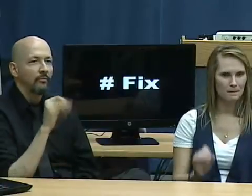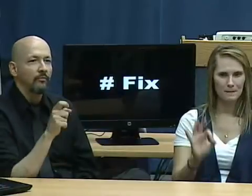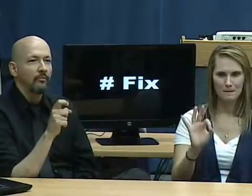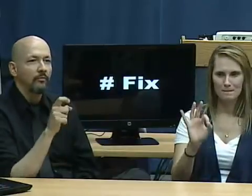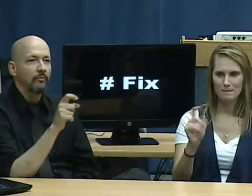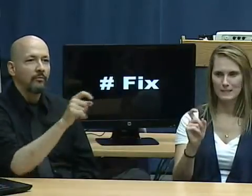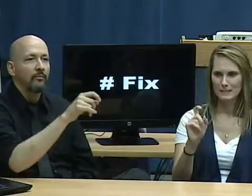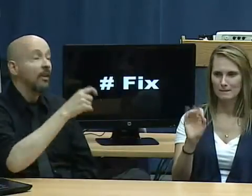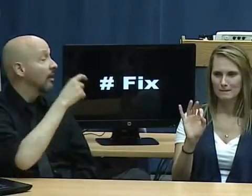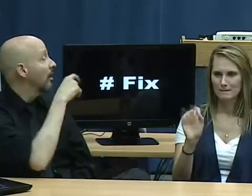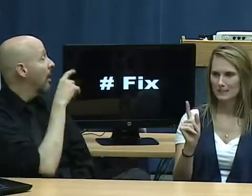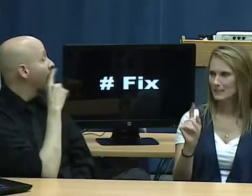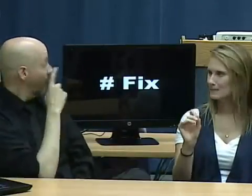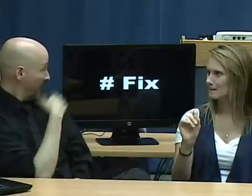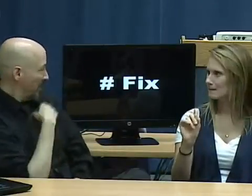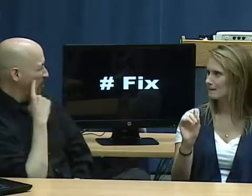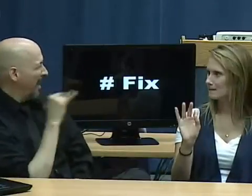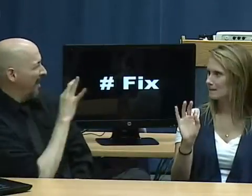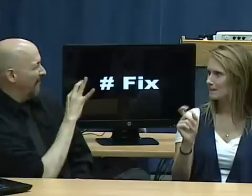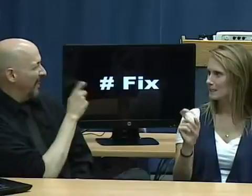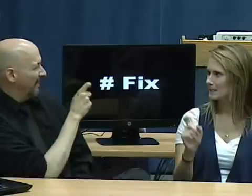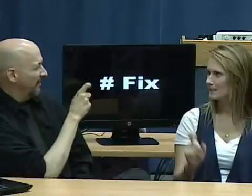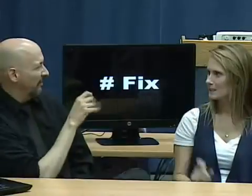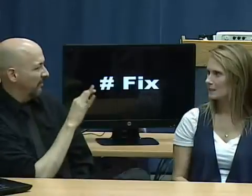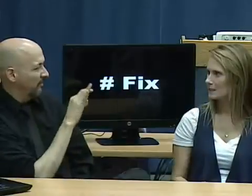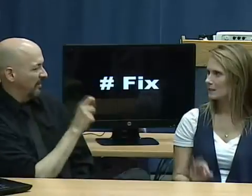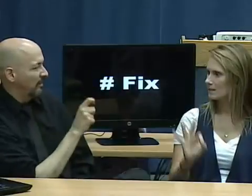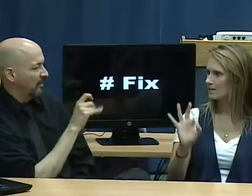#FIX For me, it looks like this.